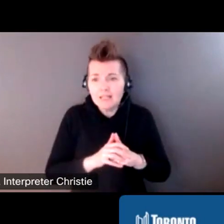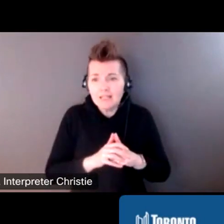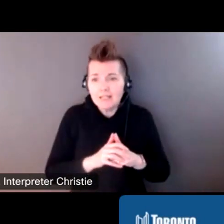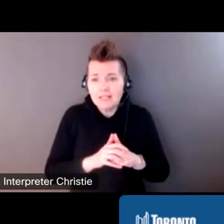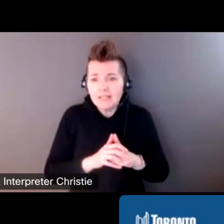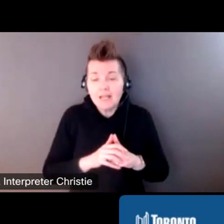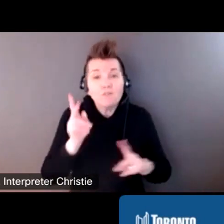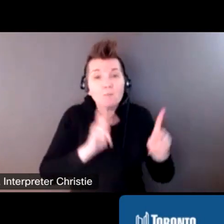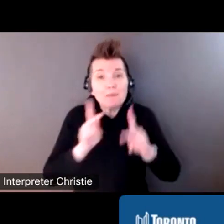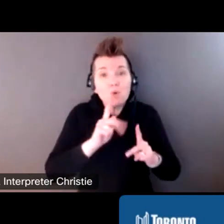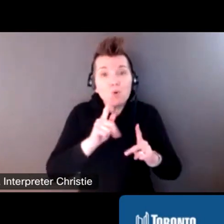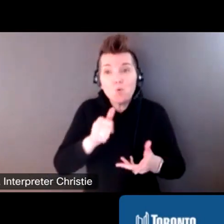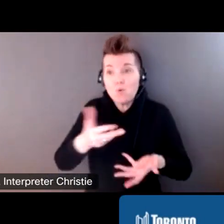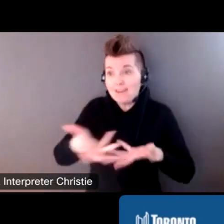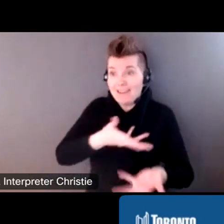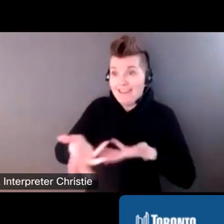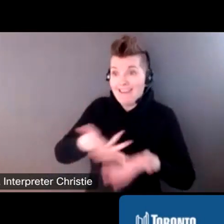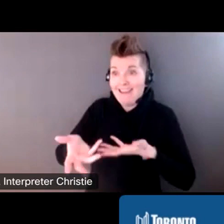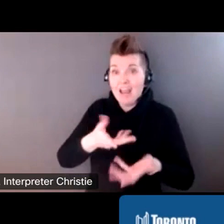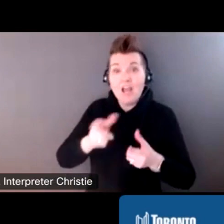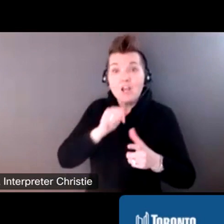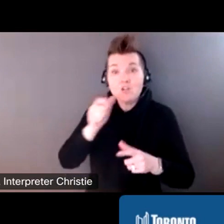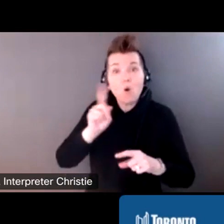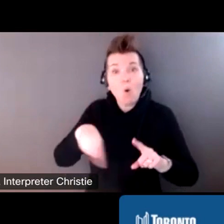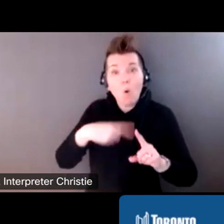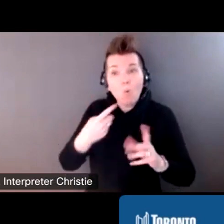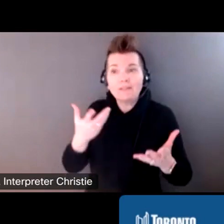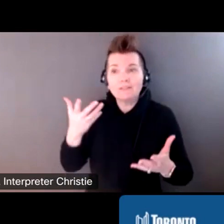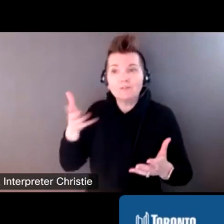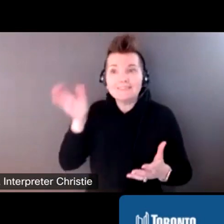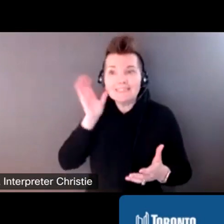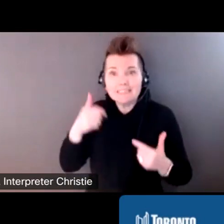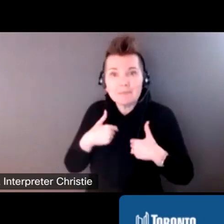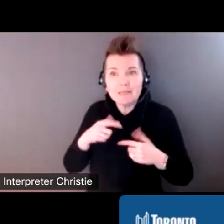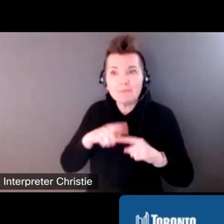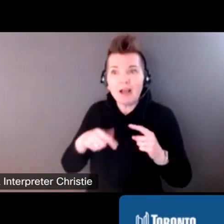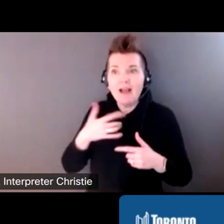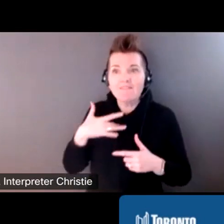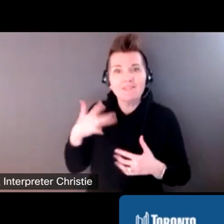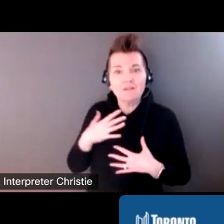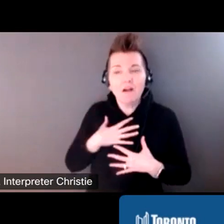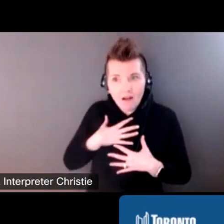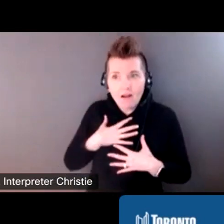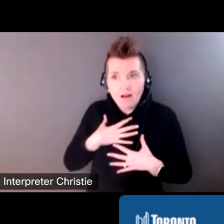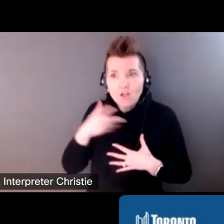about being listened to, but is to being heard, and thank you very much for your response. Thank you. Charissa Iogna: Awesome.